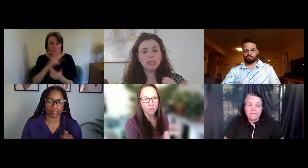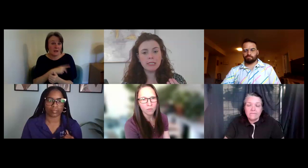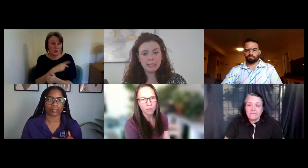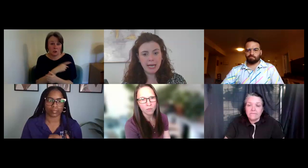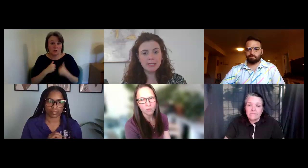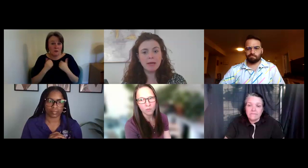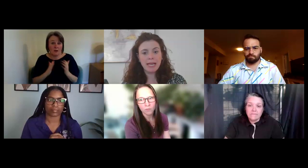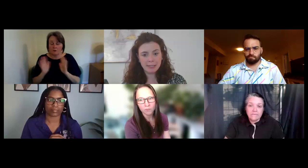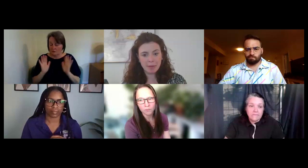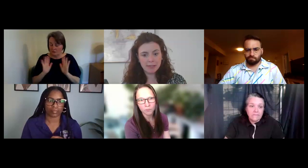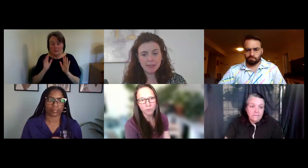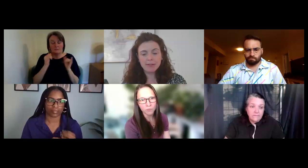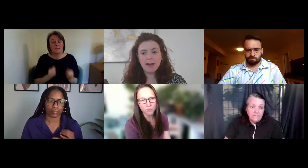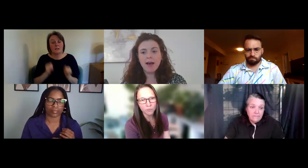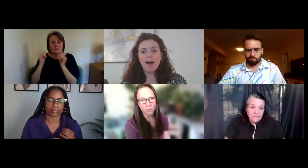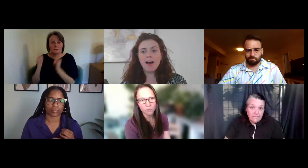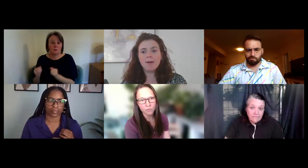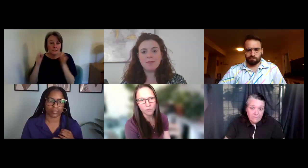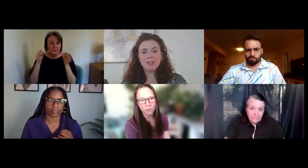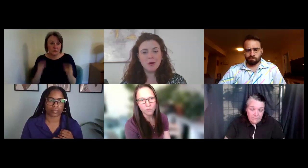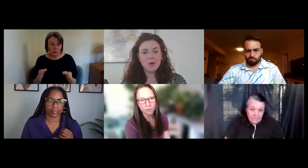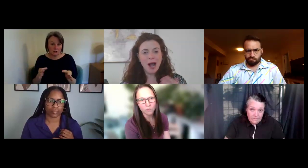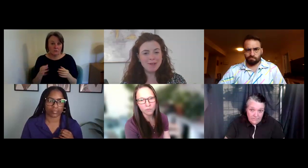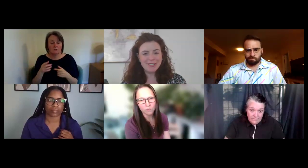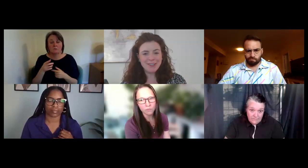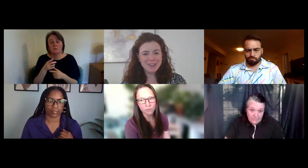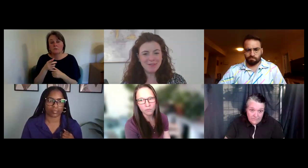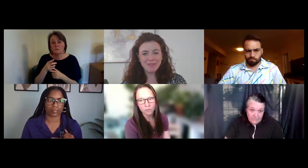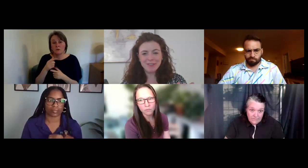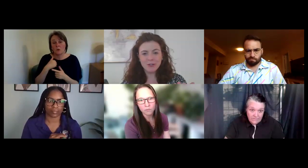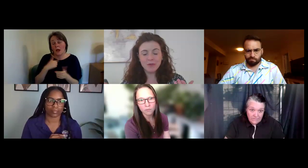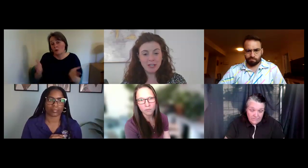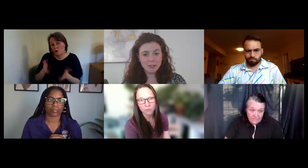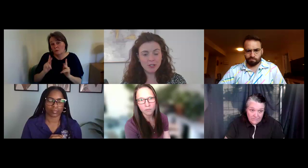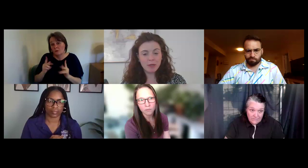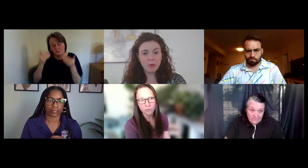it really is a case-by-case basis. And so I always encourage people to register to be an